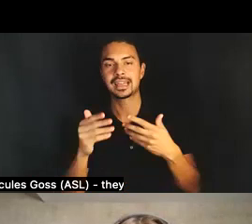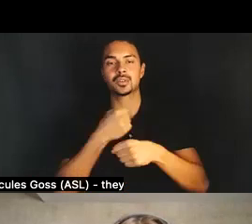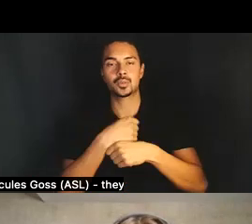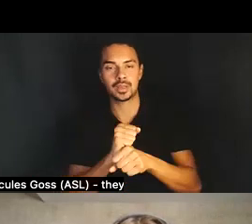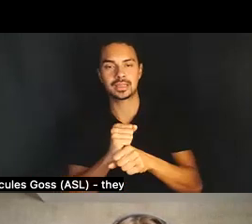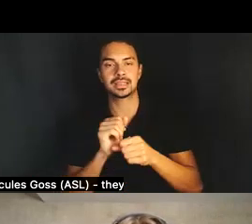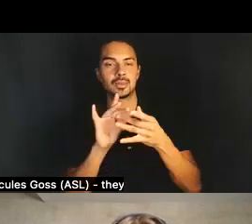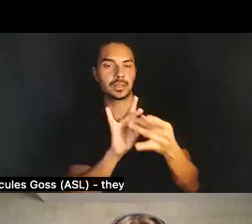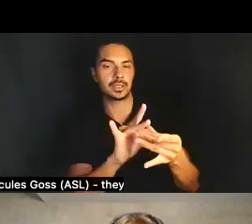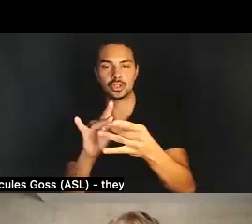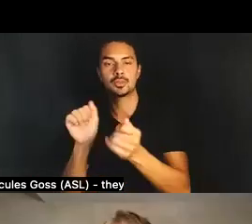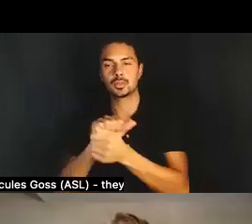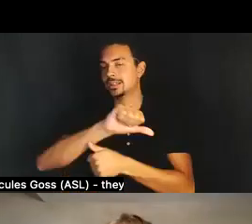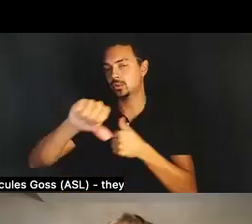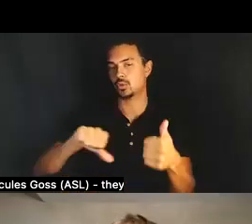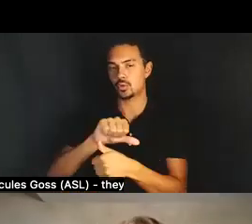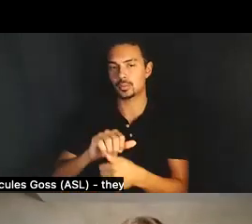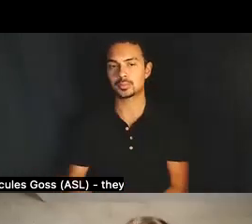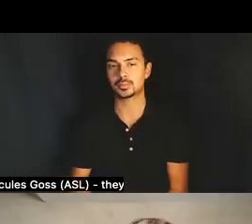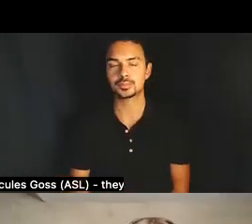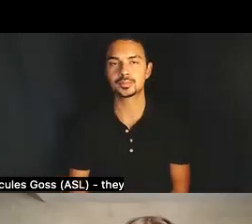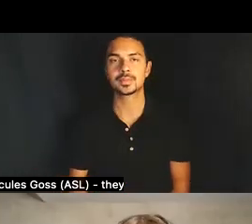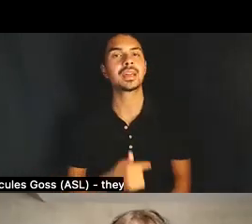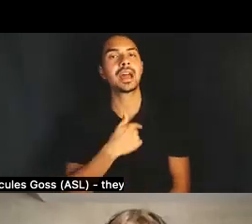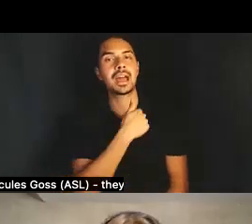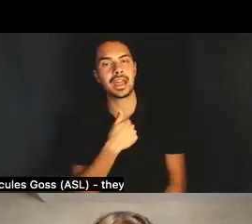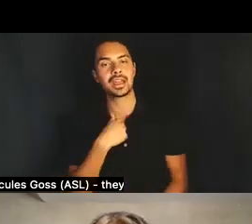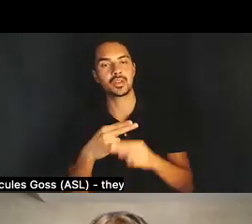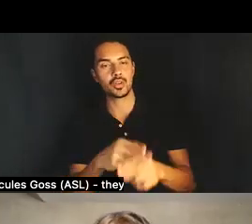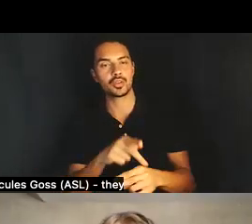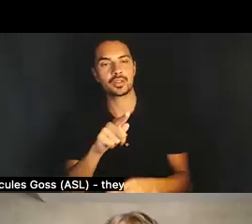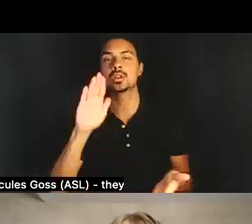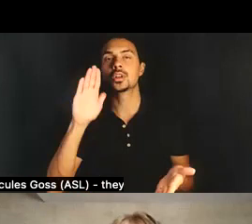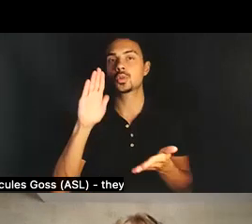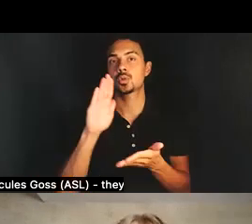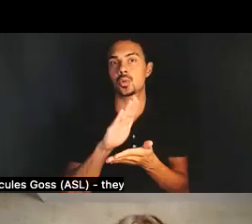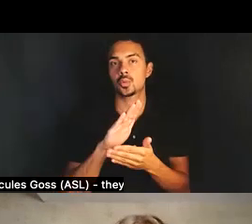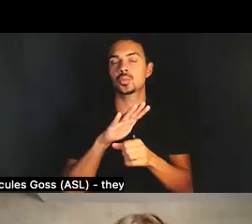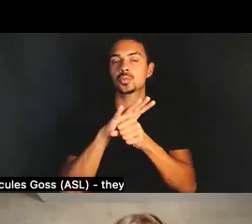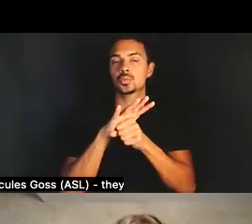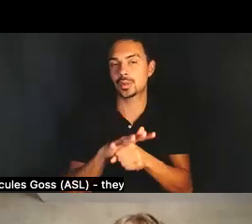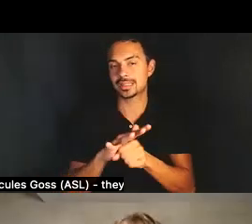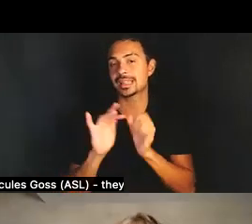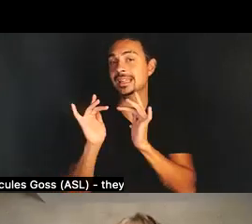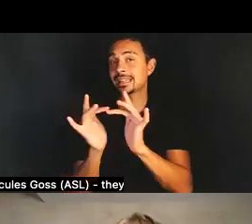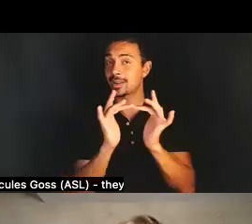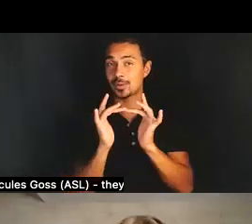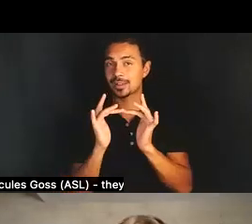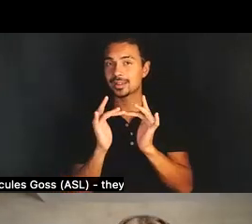which is form relationships with each other. So, that is why I decided to call this talk